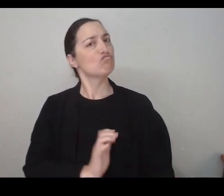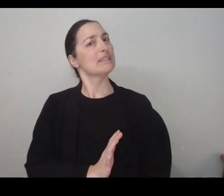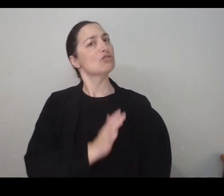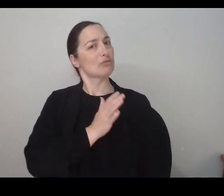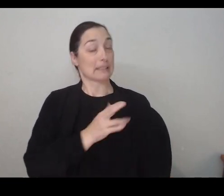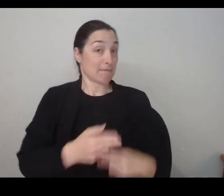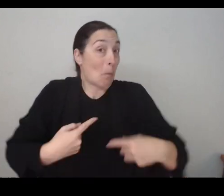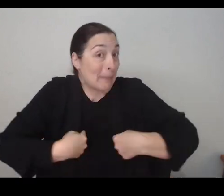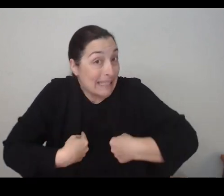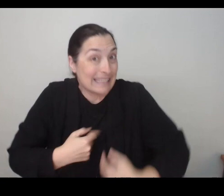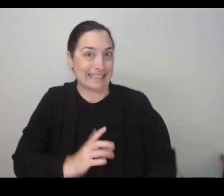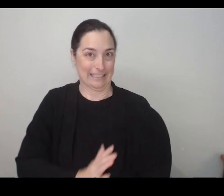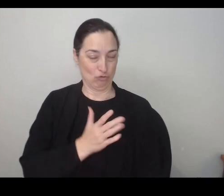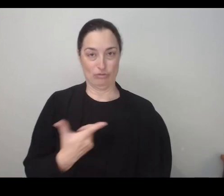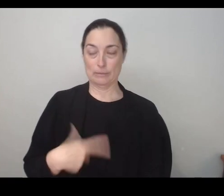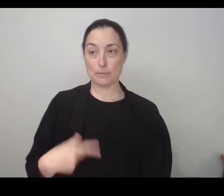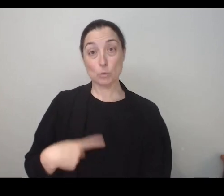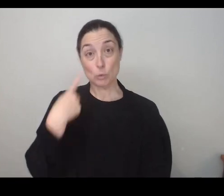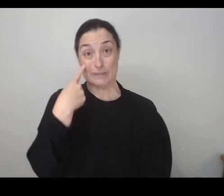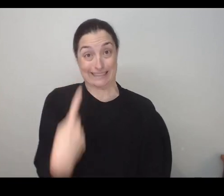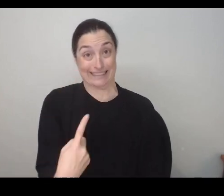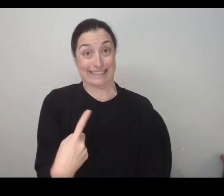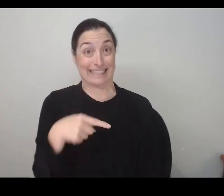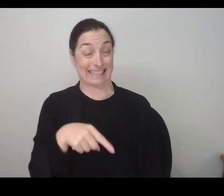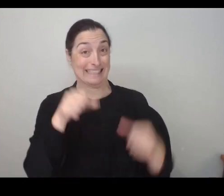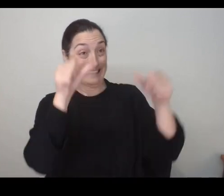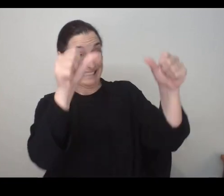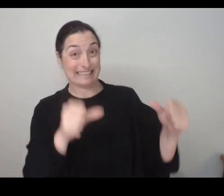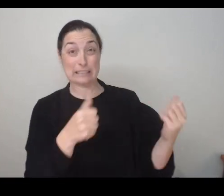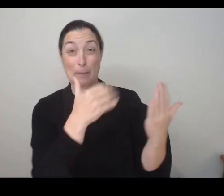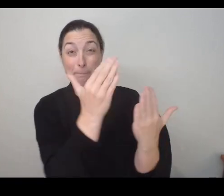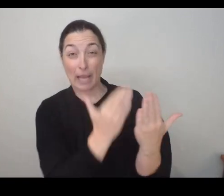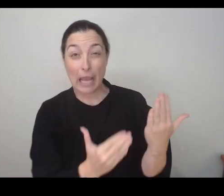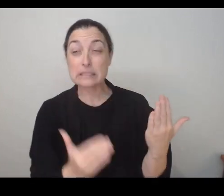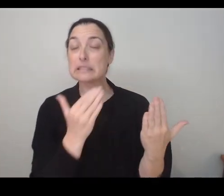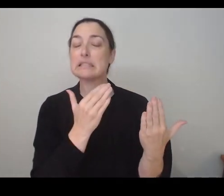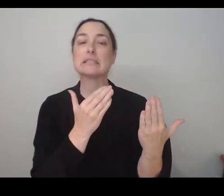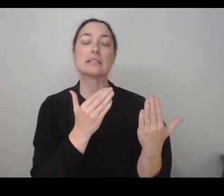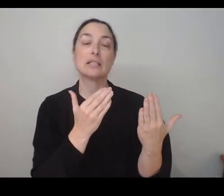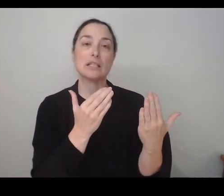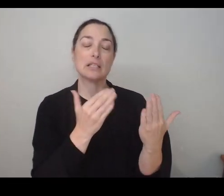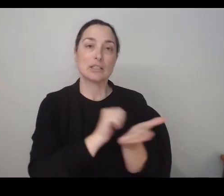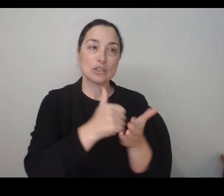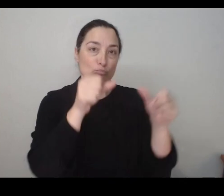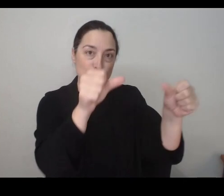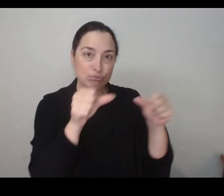because seeing this painting, these prints, these subjects together learned me something also.